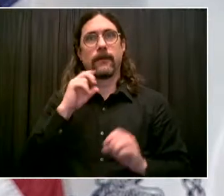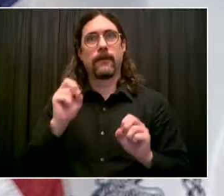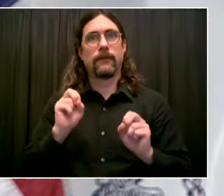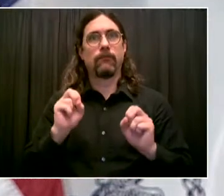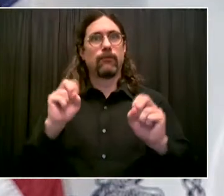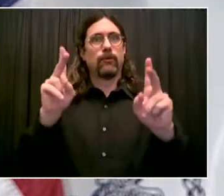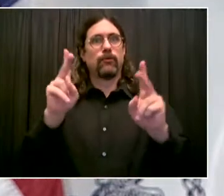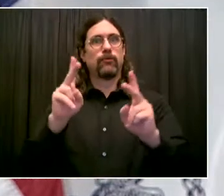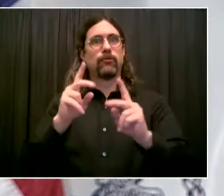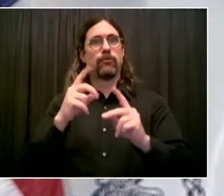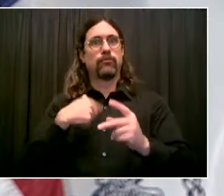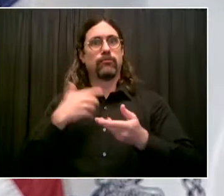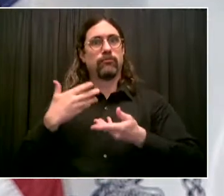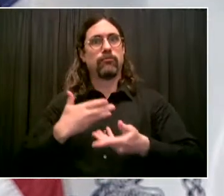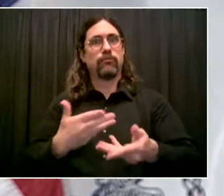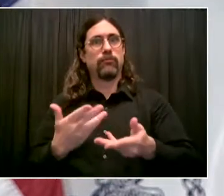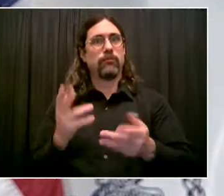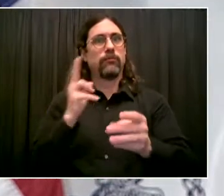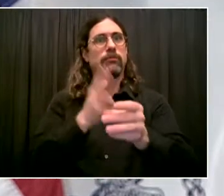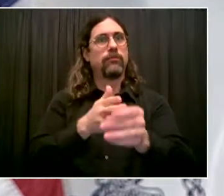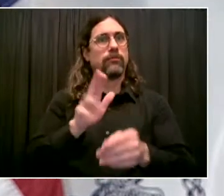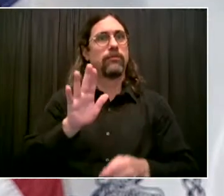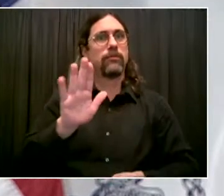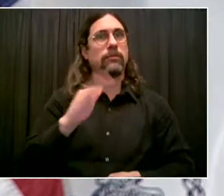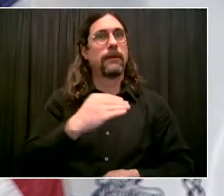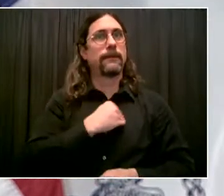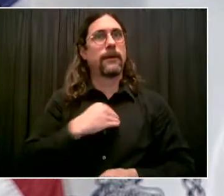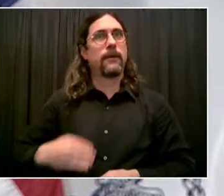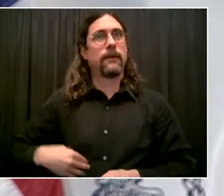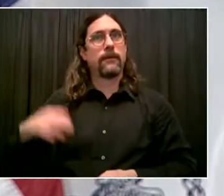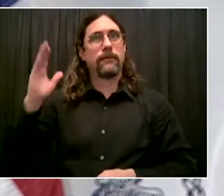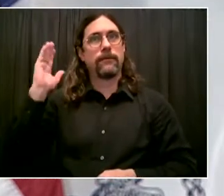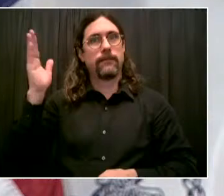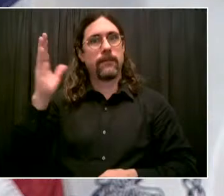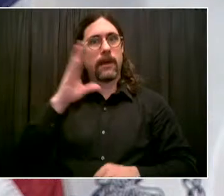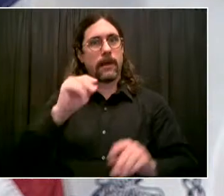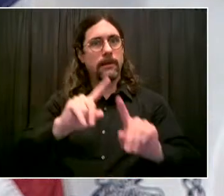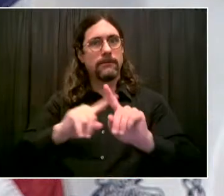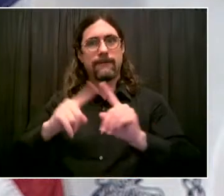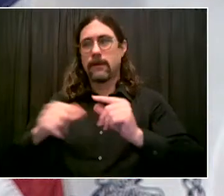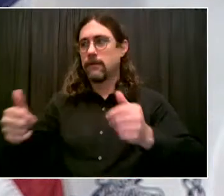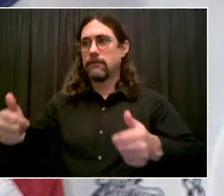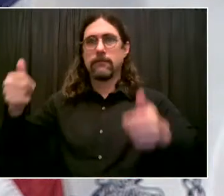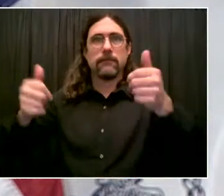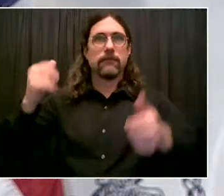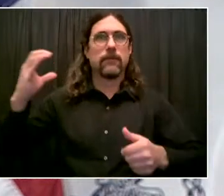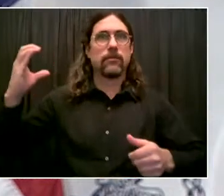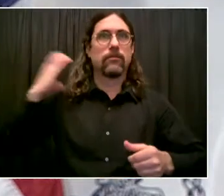ONCE AGAIN WE RISE TO THE OCCASION. MR. MAYOR, THANK YOU FOR THIS